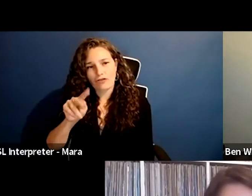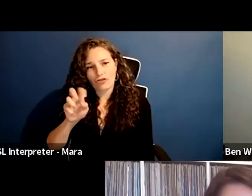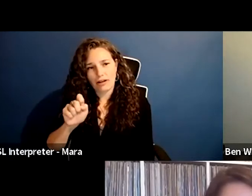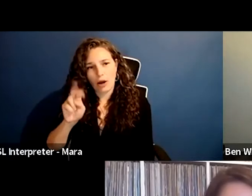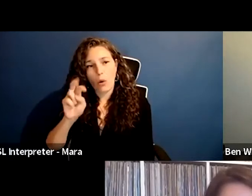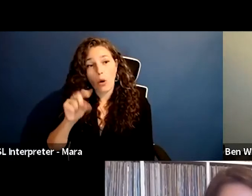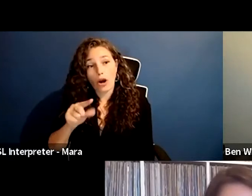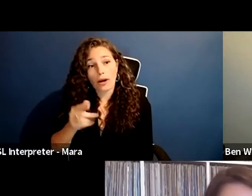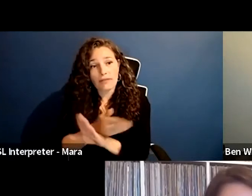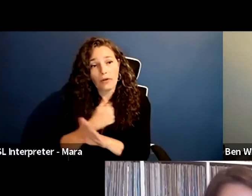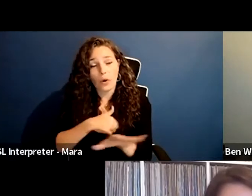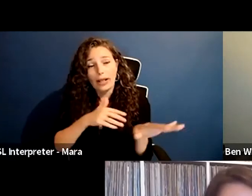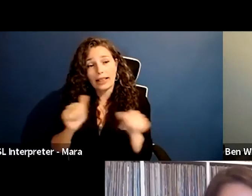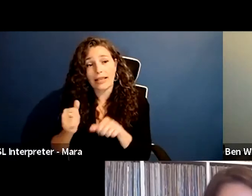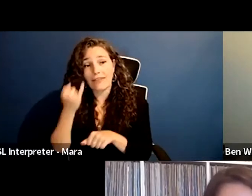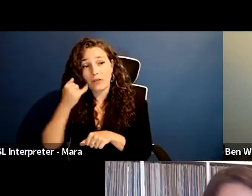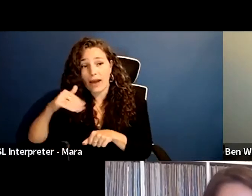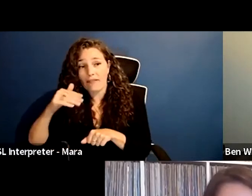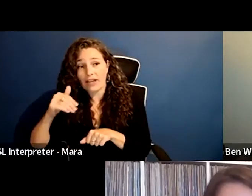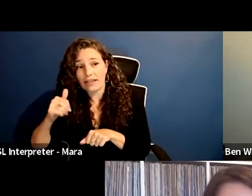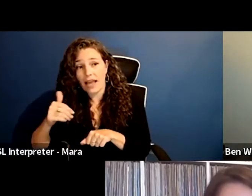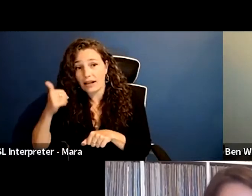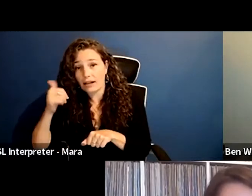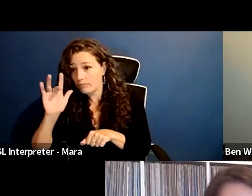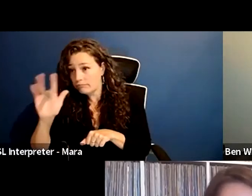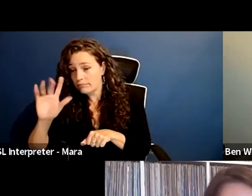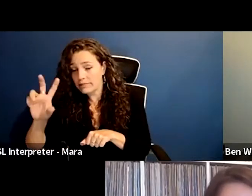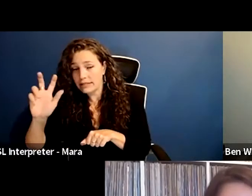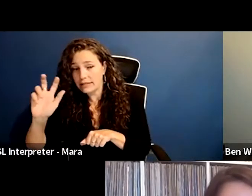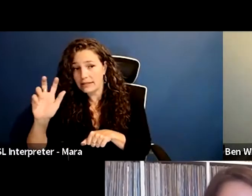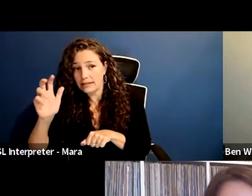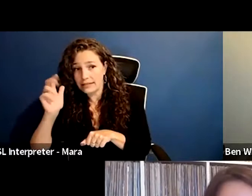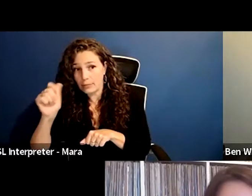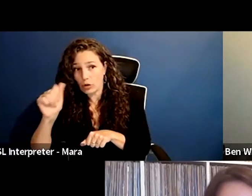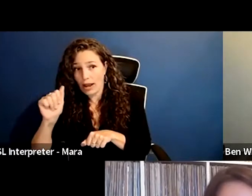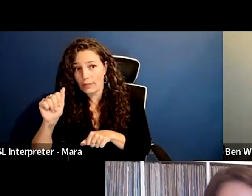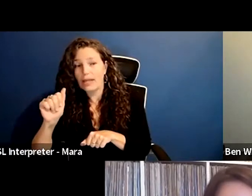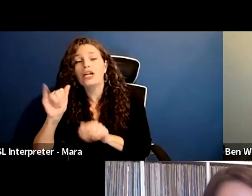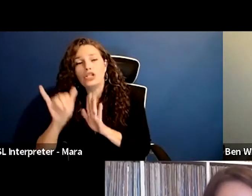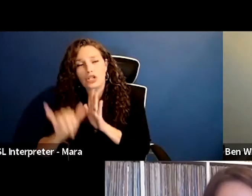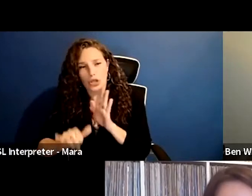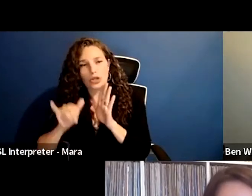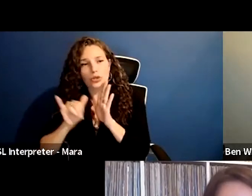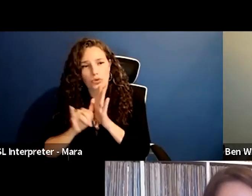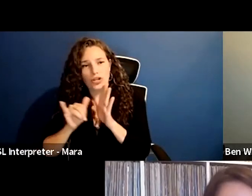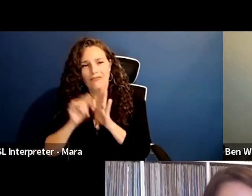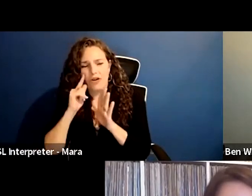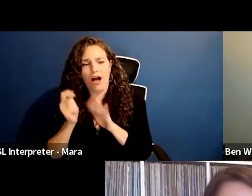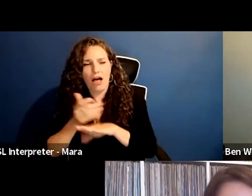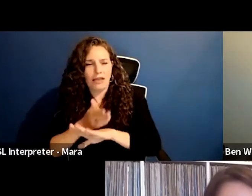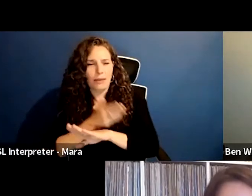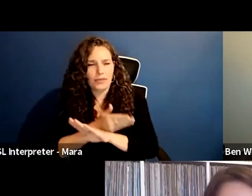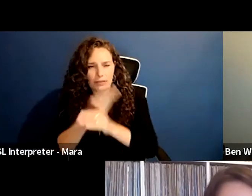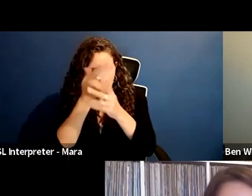And before we go, if you haven't already, please subscribe to SAG-AFTRA's YouTube channel to get updates on all of the content we are posting.